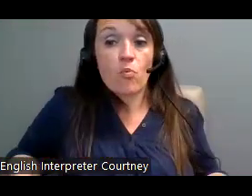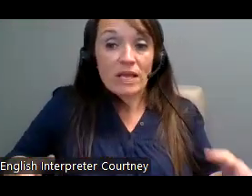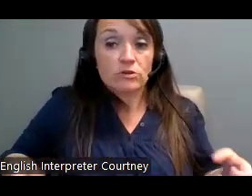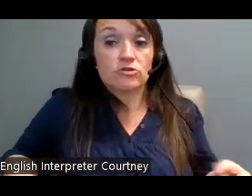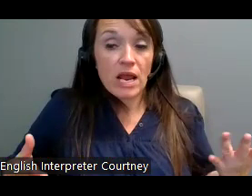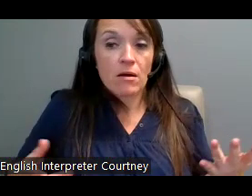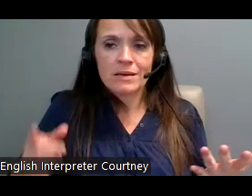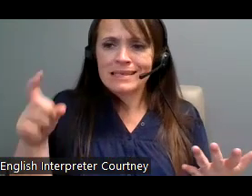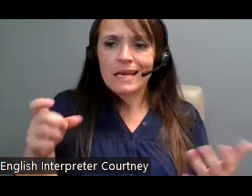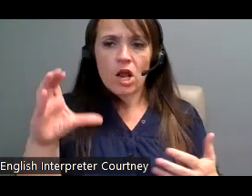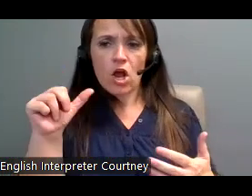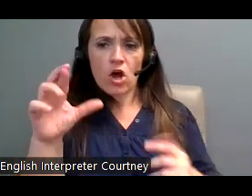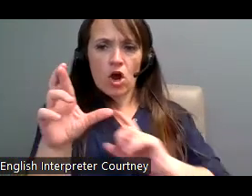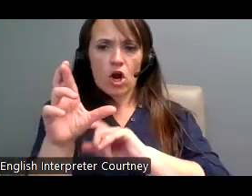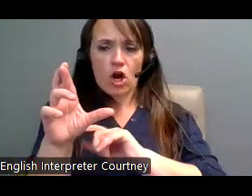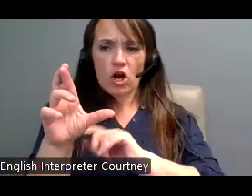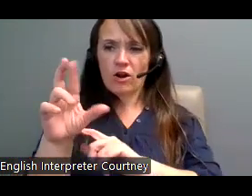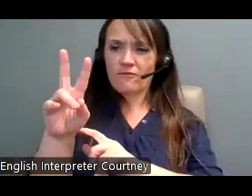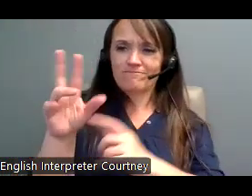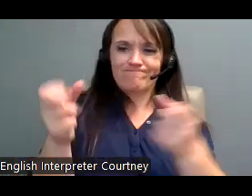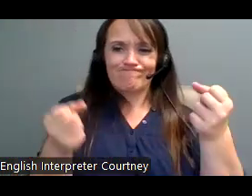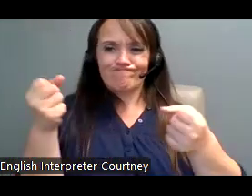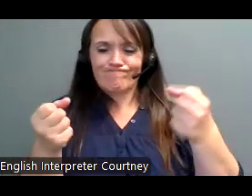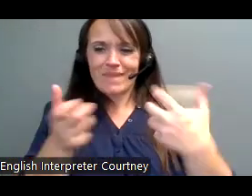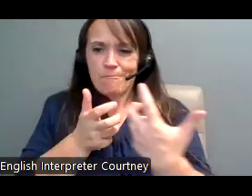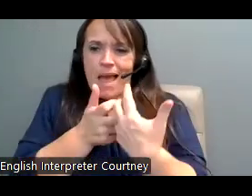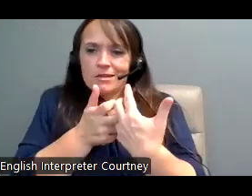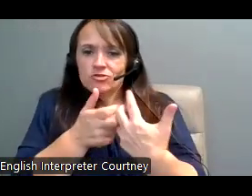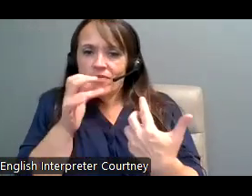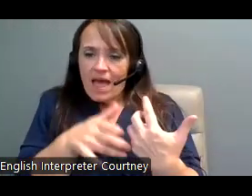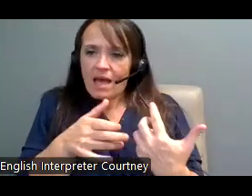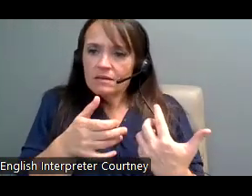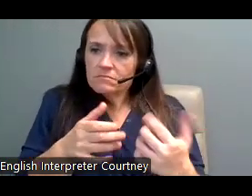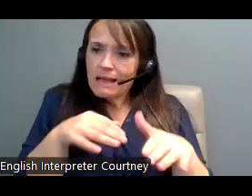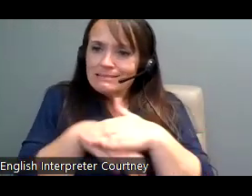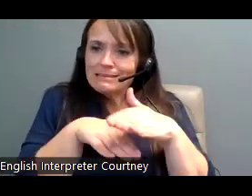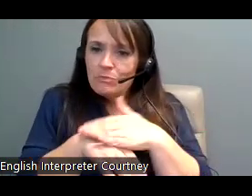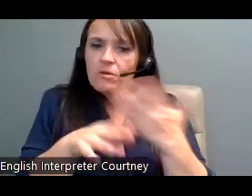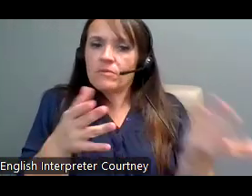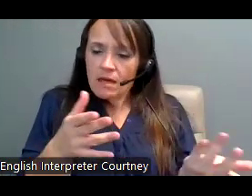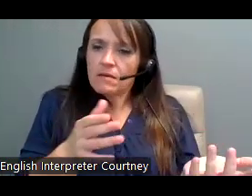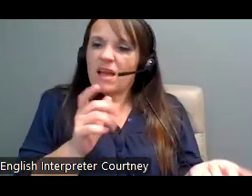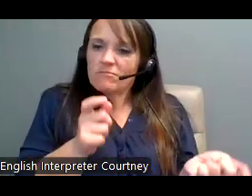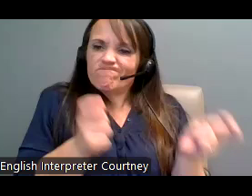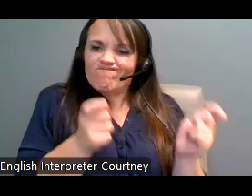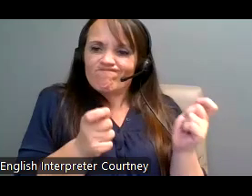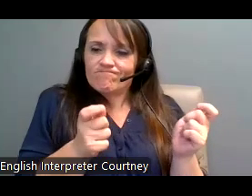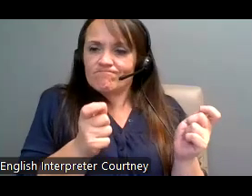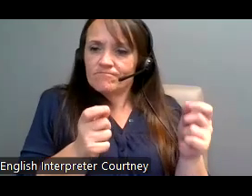some type of accommodation to a vehicle. There can also be adult day health cares,